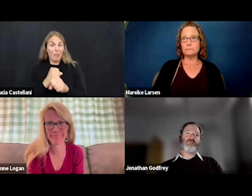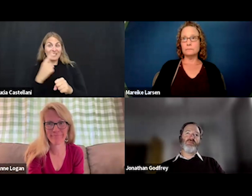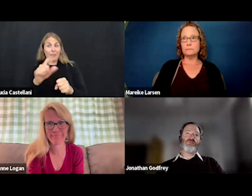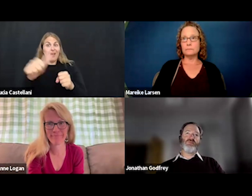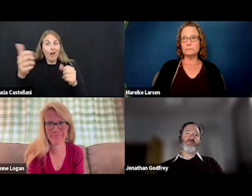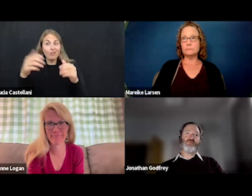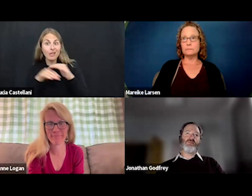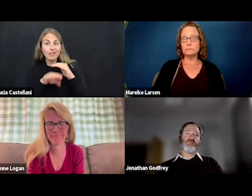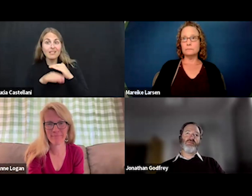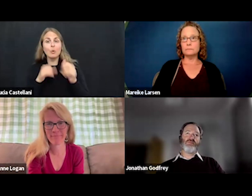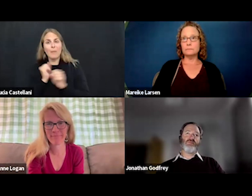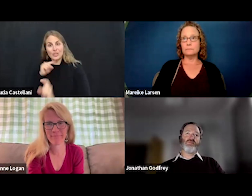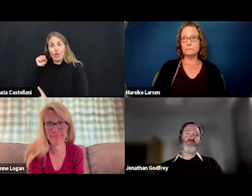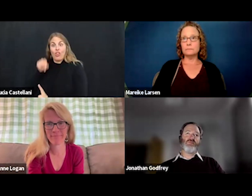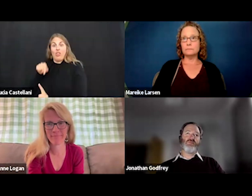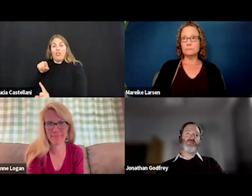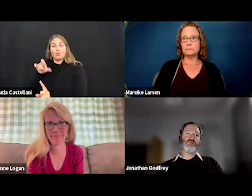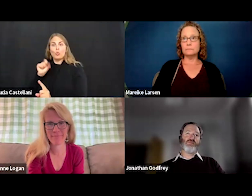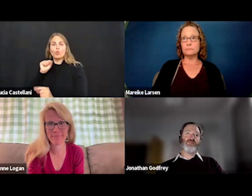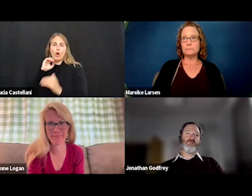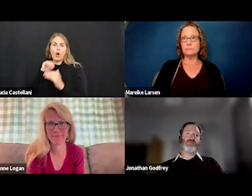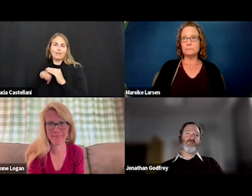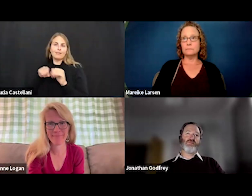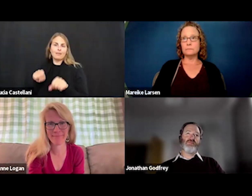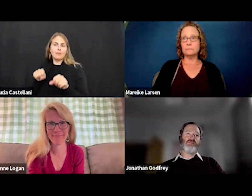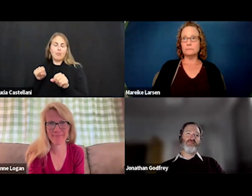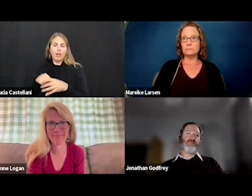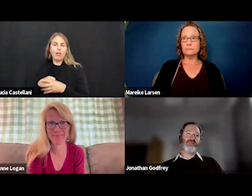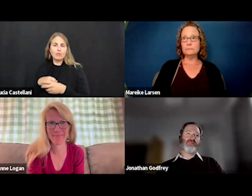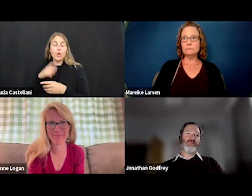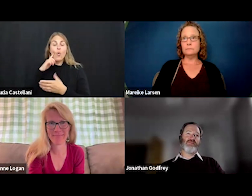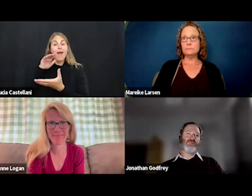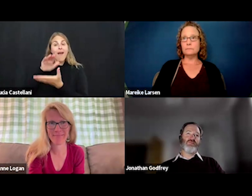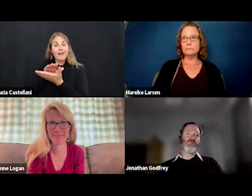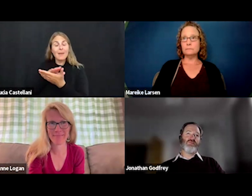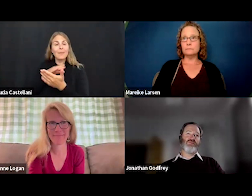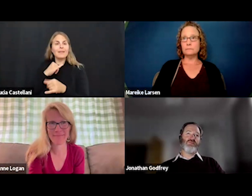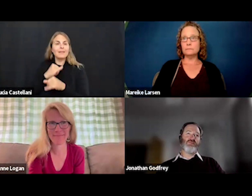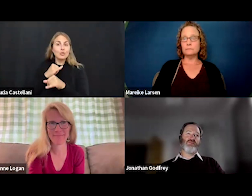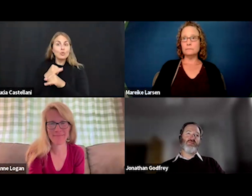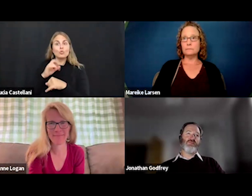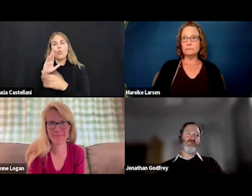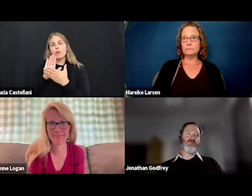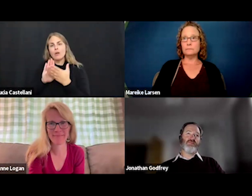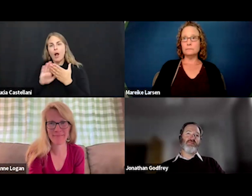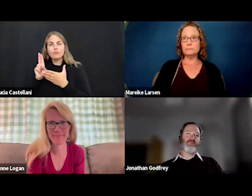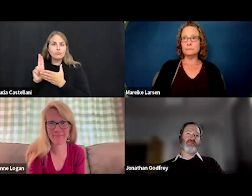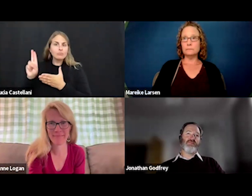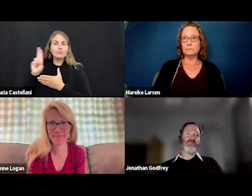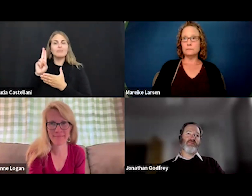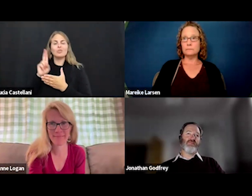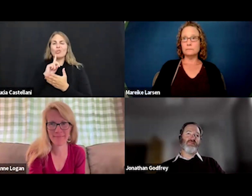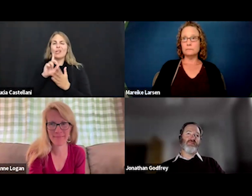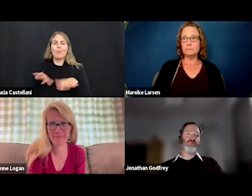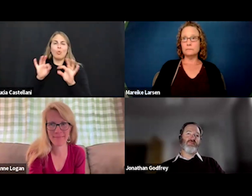say, workplaces or academic institutions, it's important to think about how to provide supports